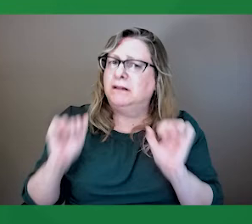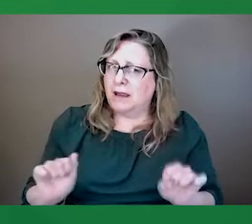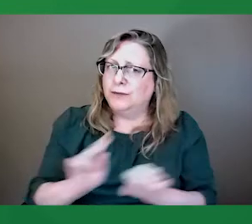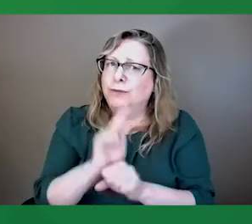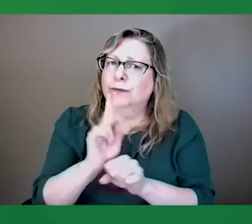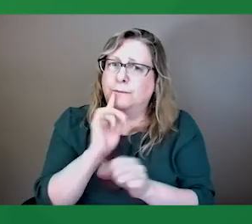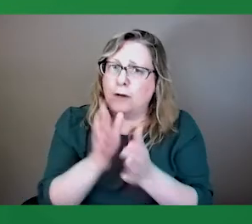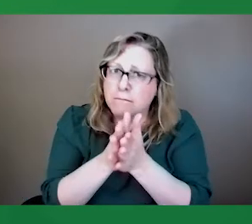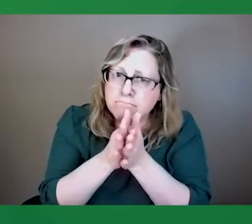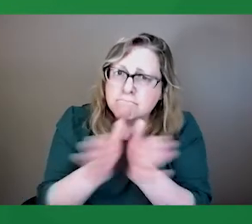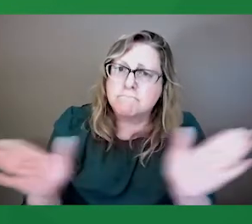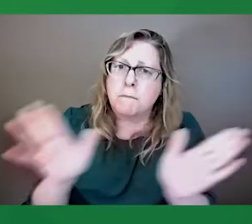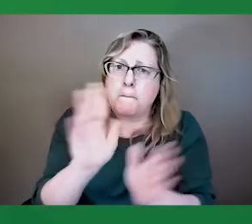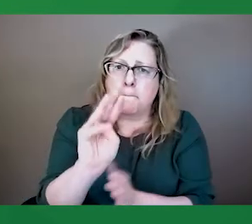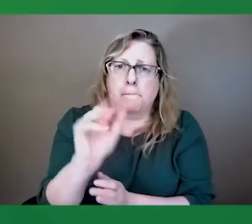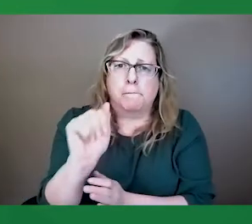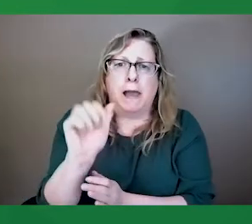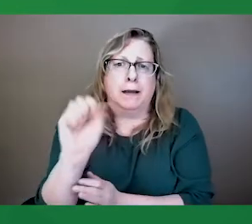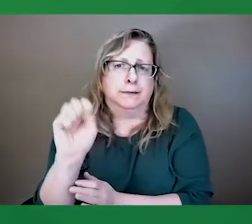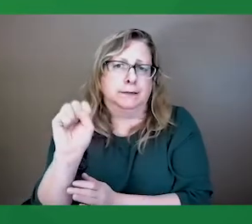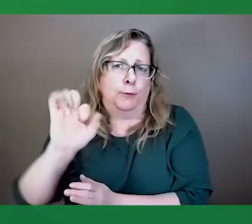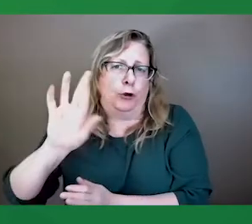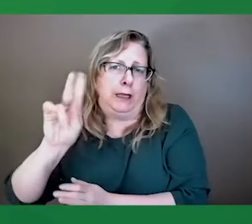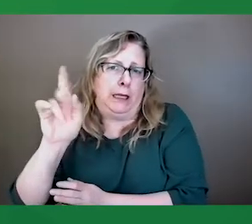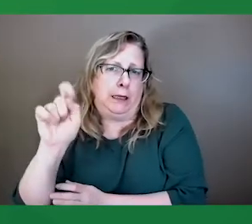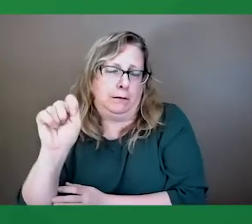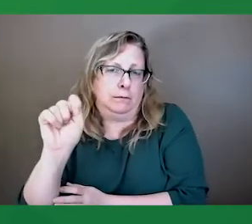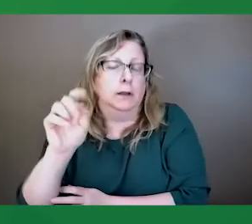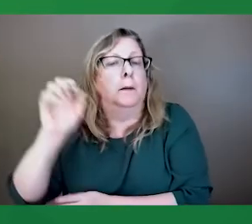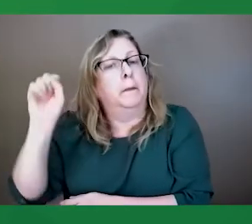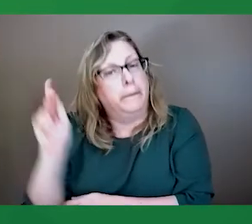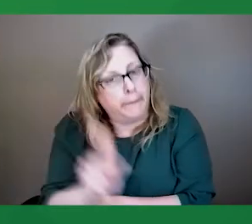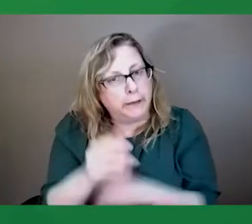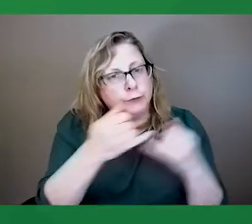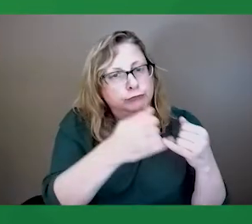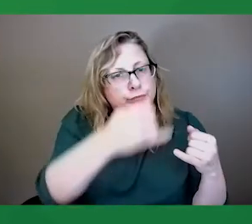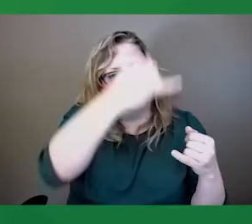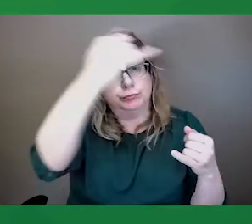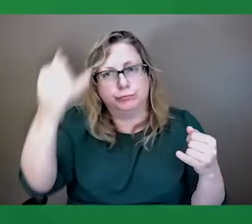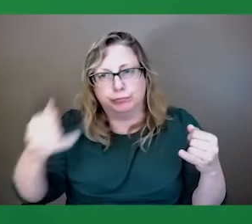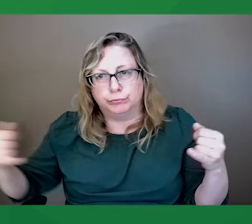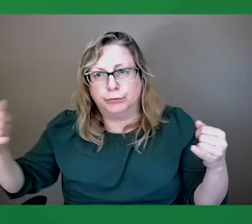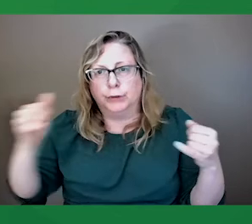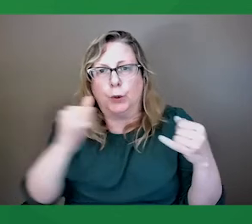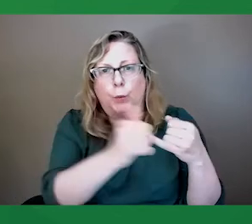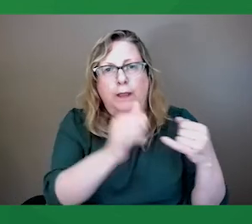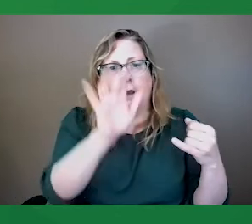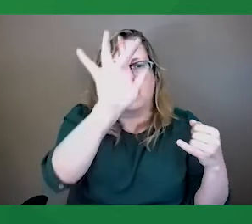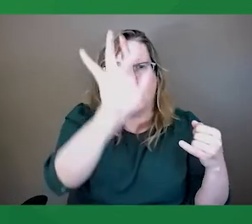So let's come back to that, that chart of the chasm. Now here, if you apply everything that we've talked